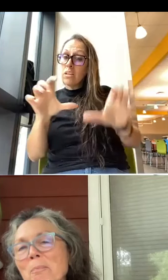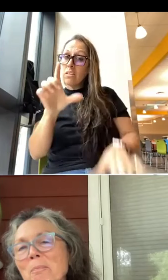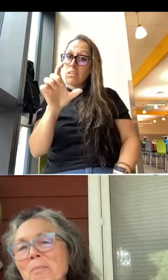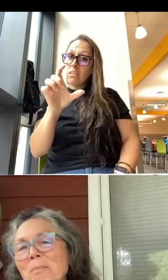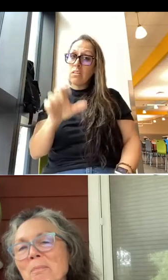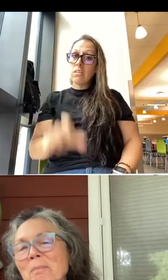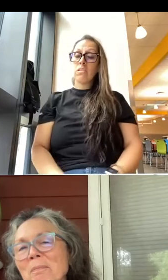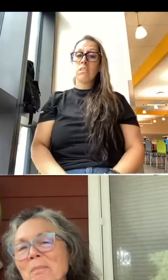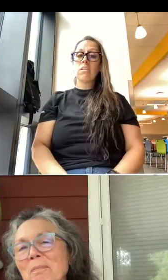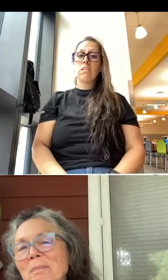I have a kind of--